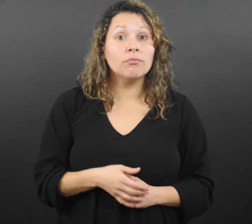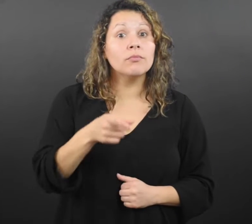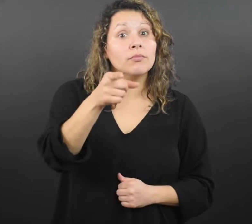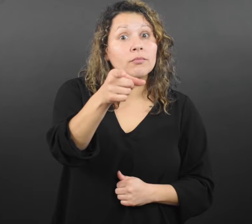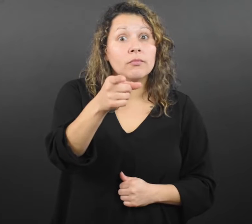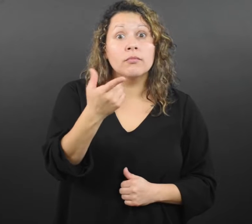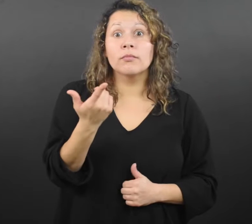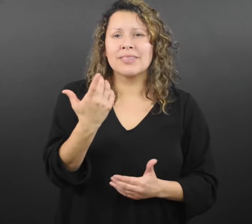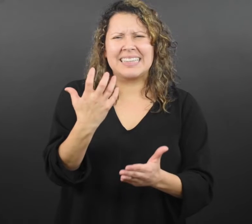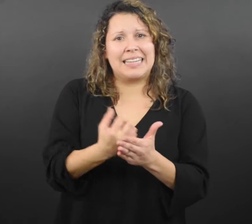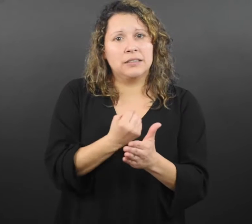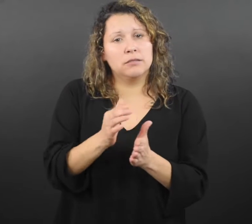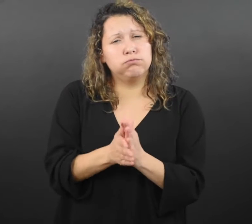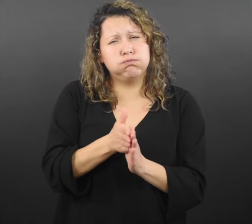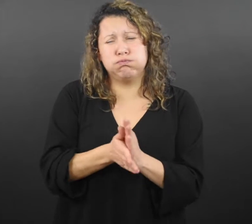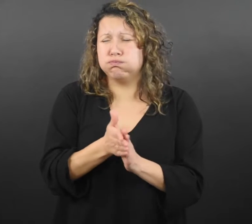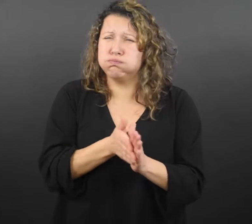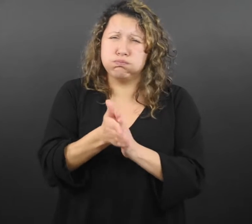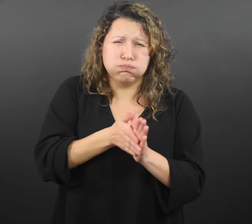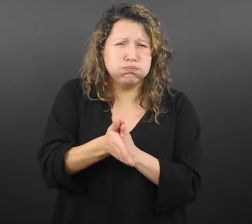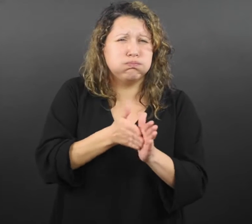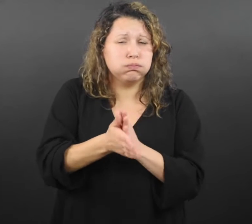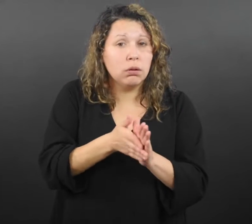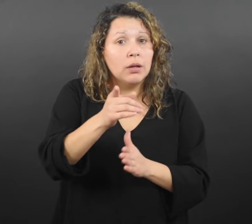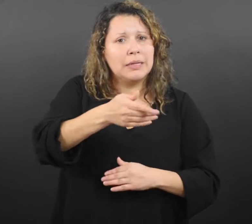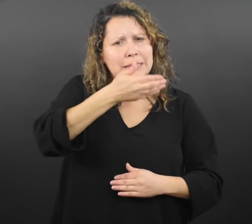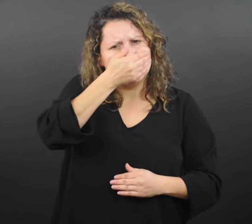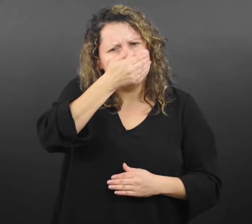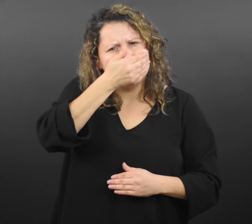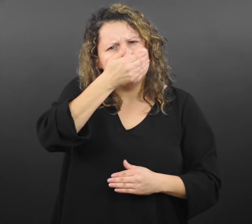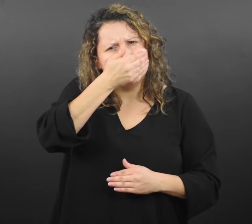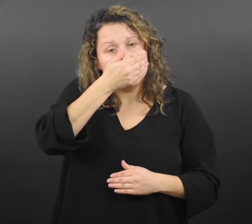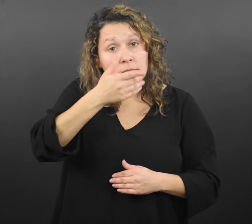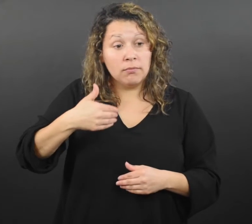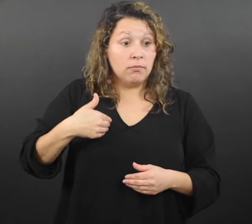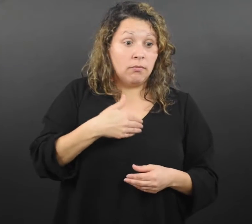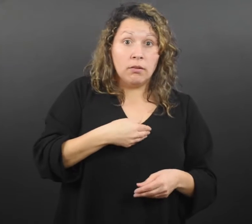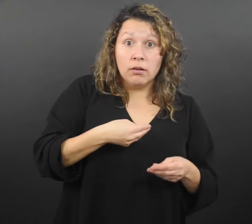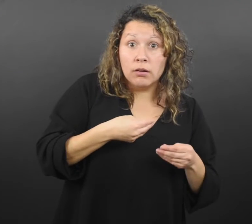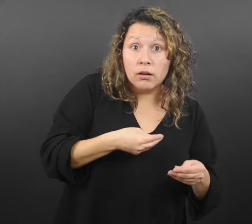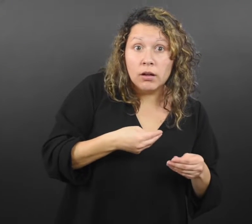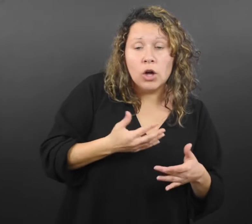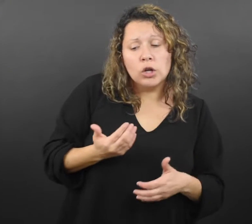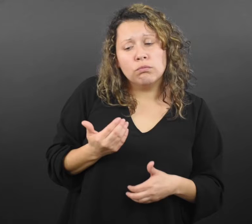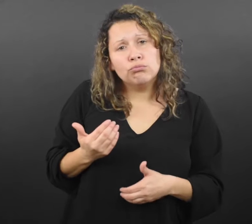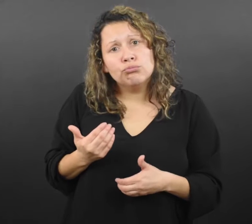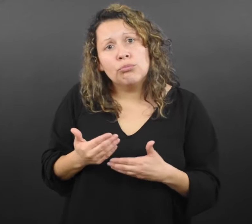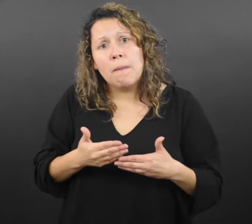can while you are in the hospital after the birth. ● Always wash your hands well and wear a mask when